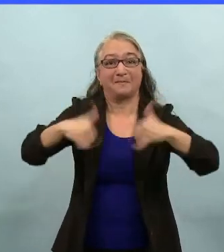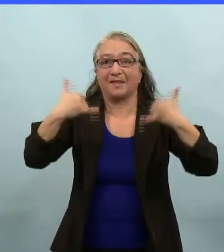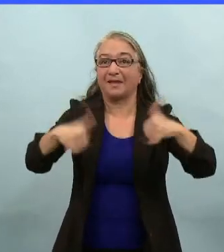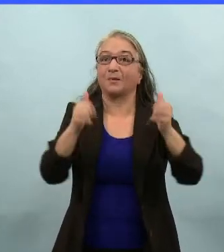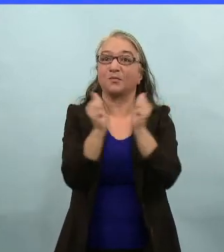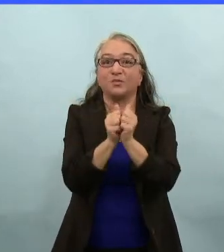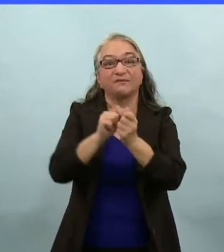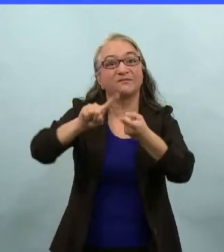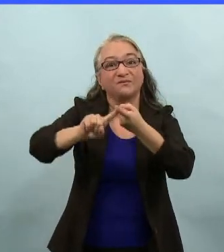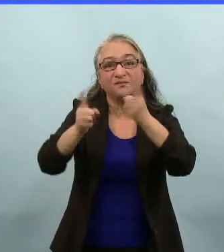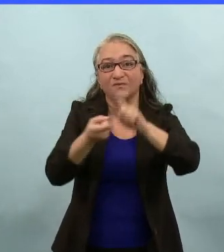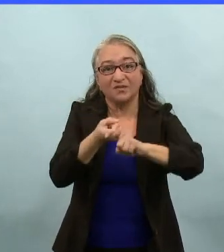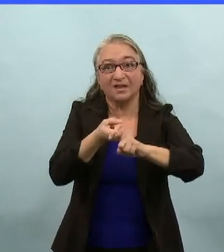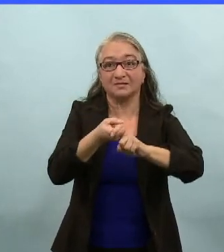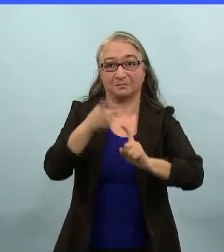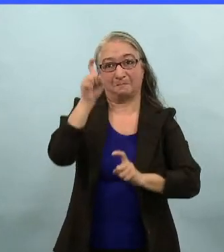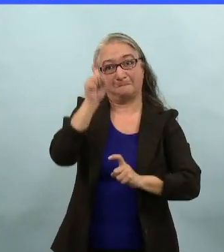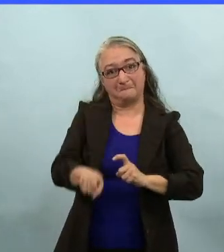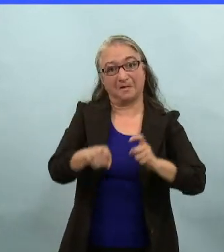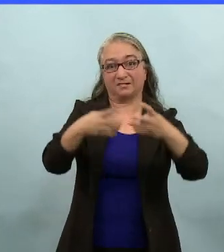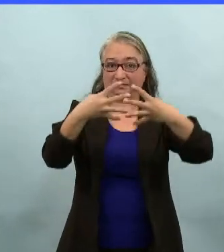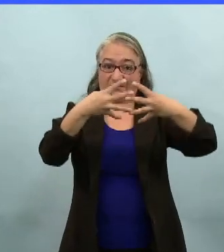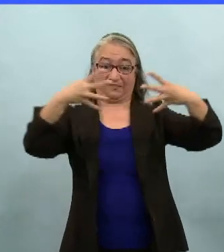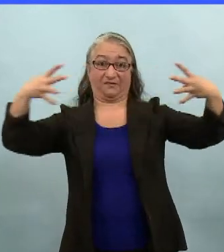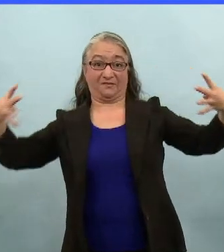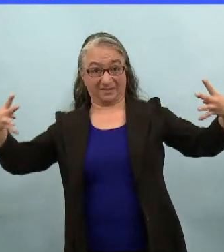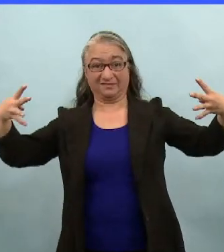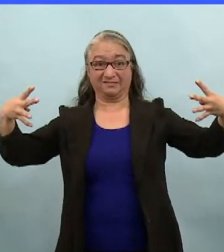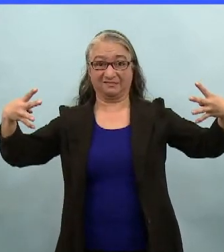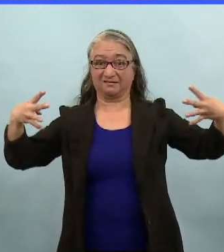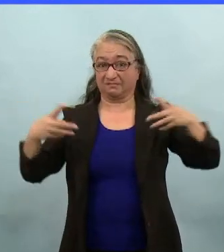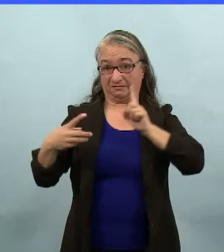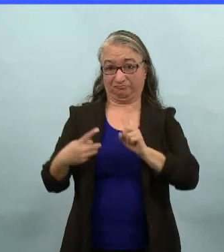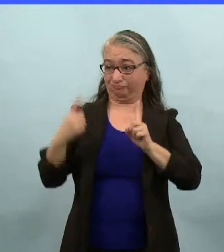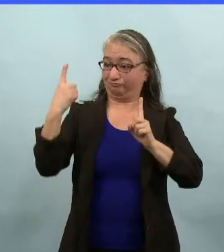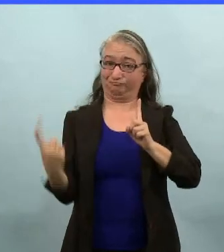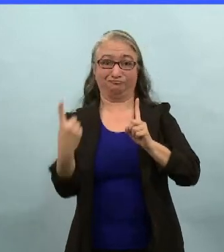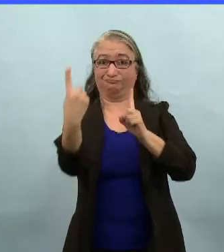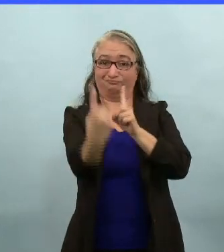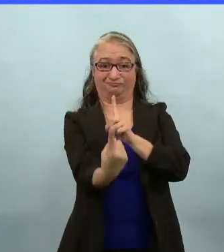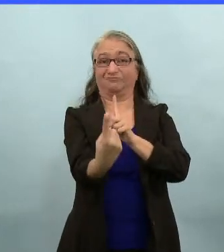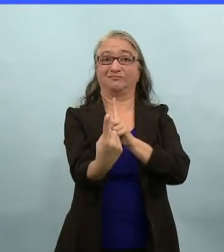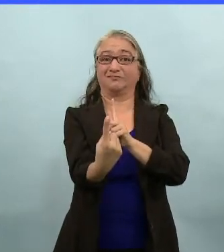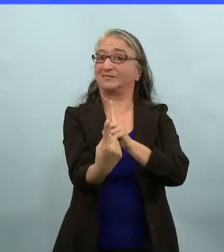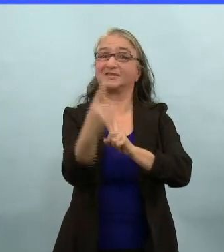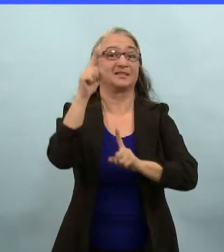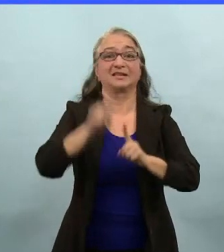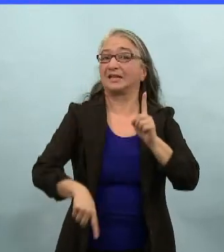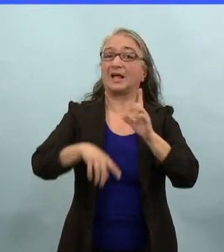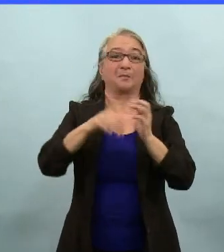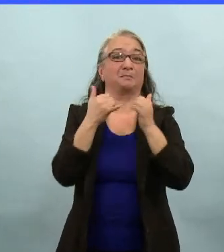and i just want to take some time to talk about the mental impacts on individuals living in our